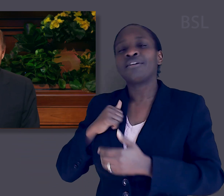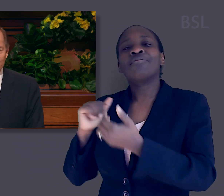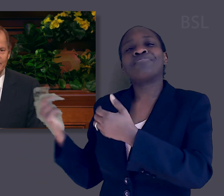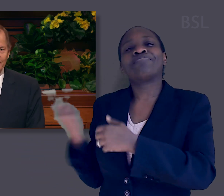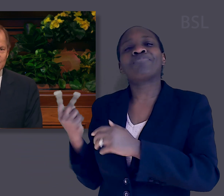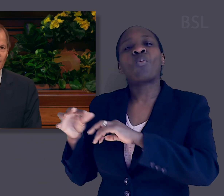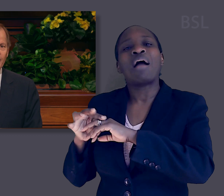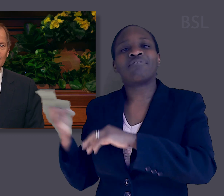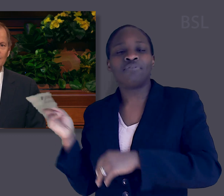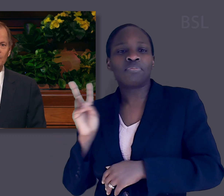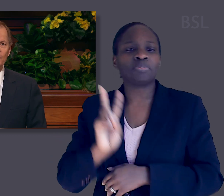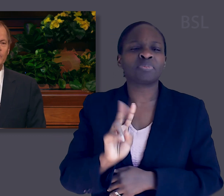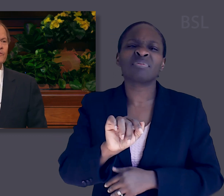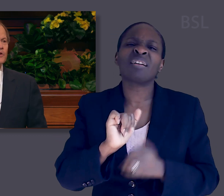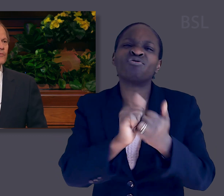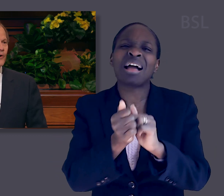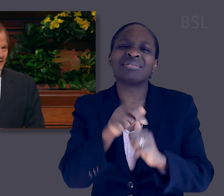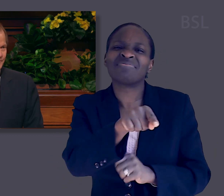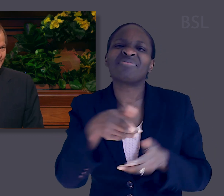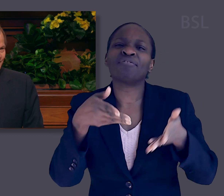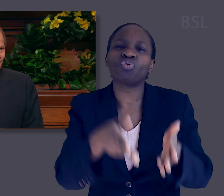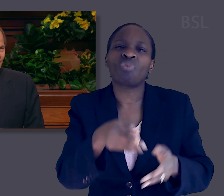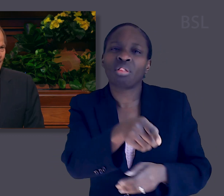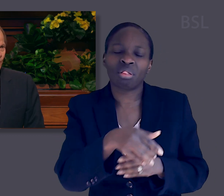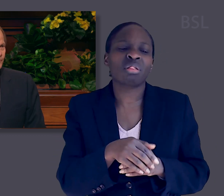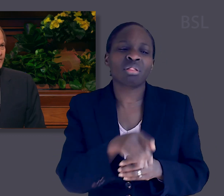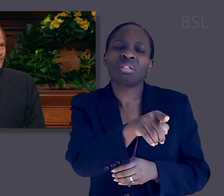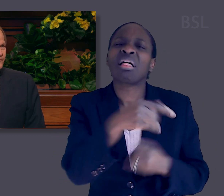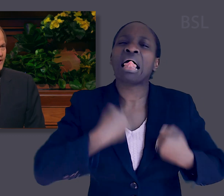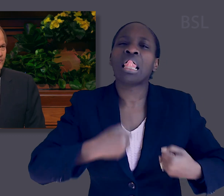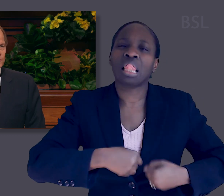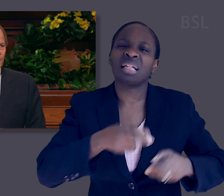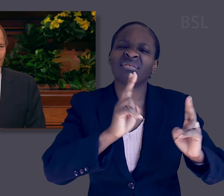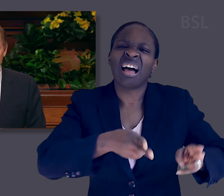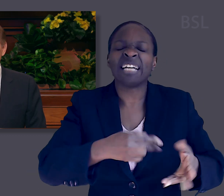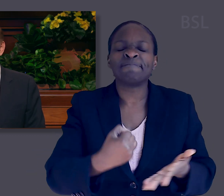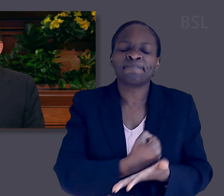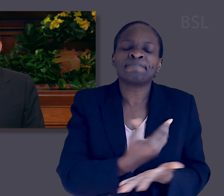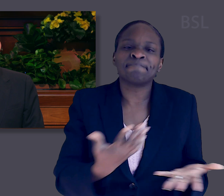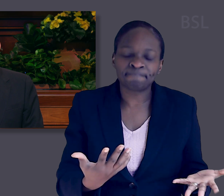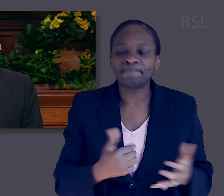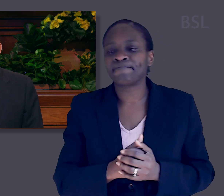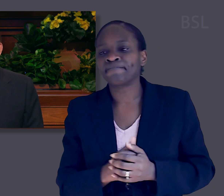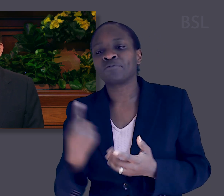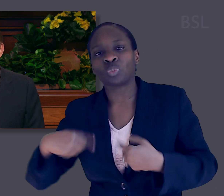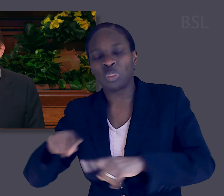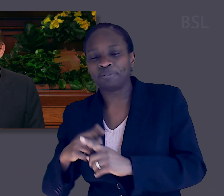Recently, Lesa and I attended the viewing of a dear friend, a woman of faith whose life was cut short by illness.